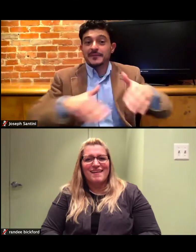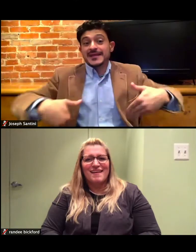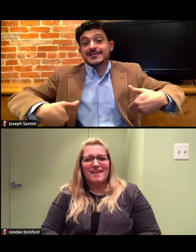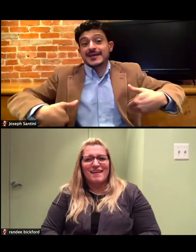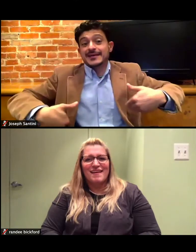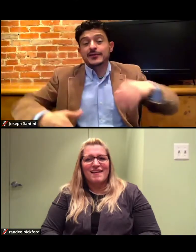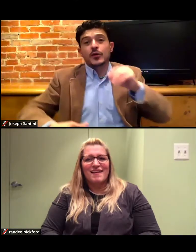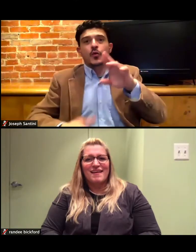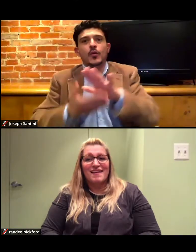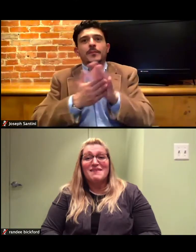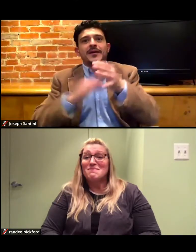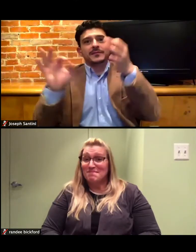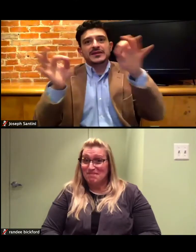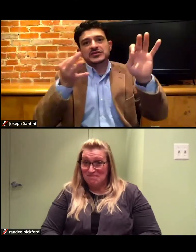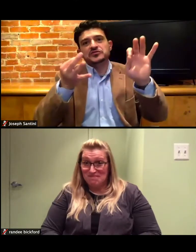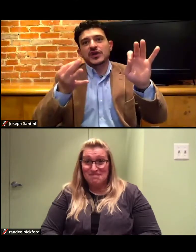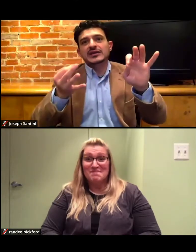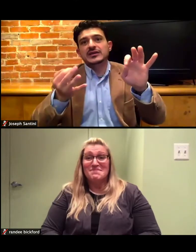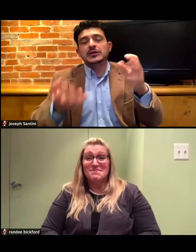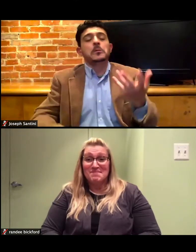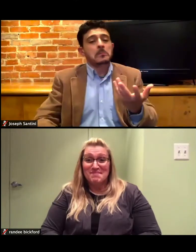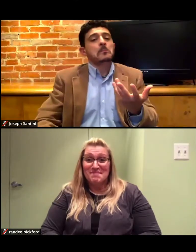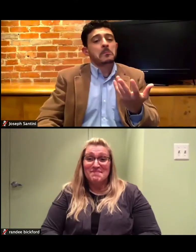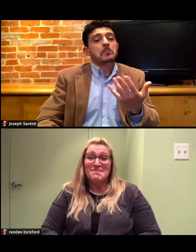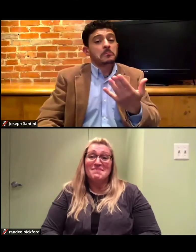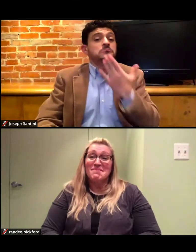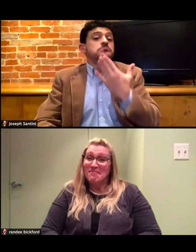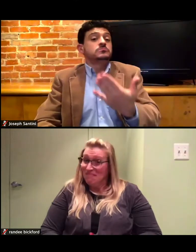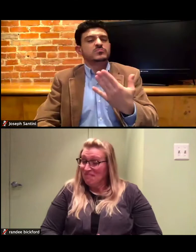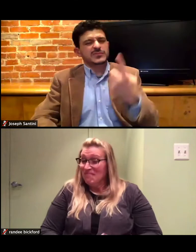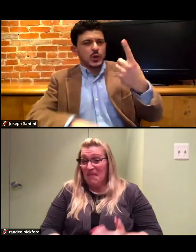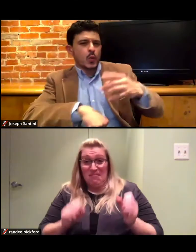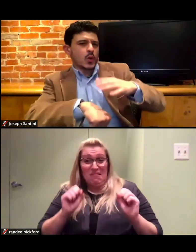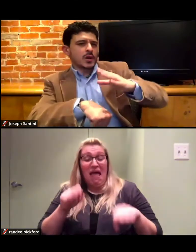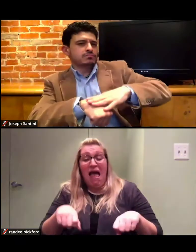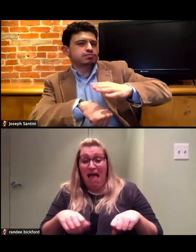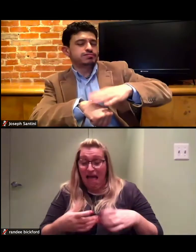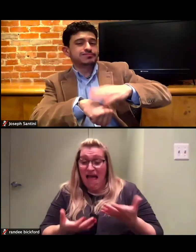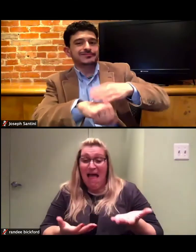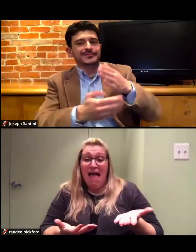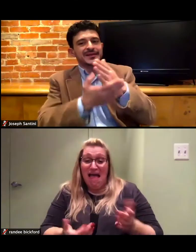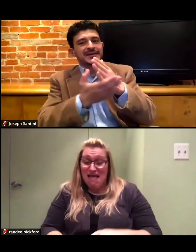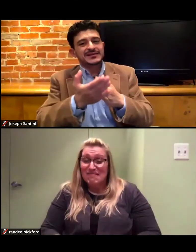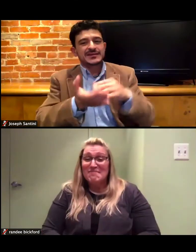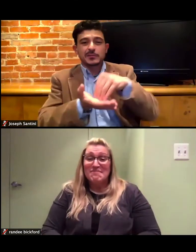If you fine the students for being late or if they become distracted, I can see that as being a good strategy.